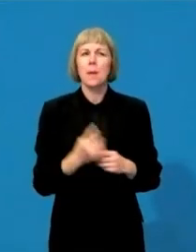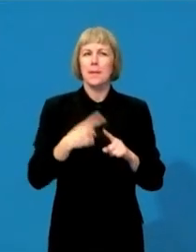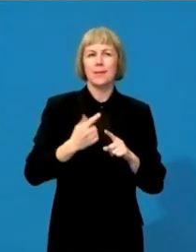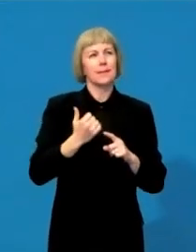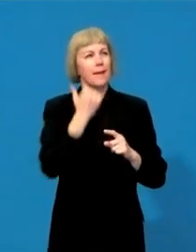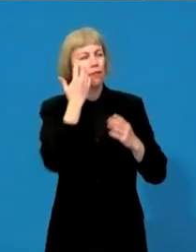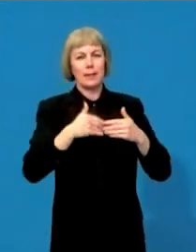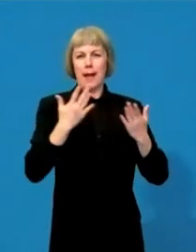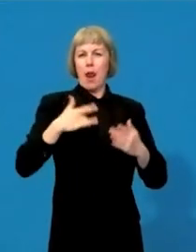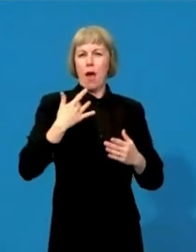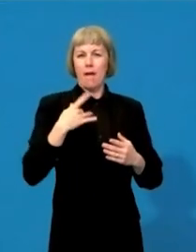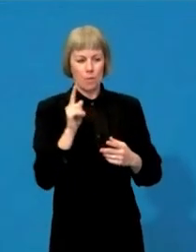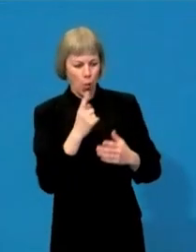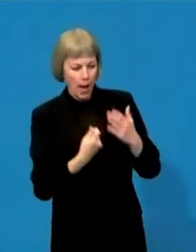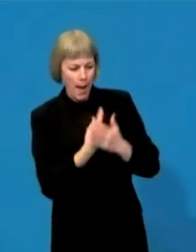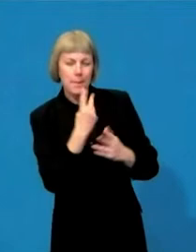to day or, you know, monthly or seasonally.